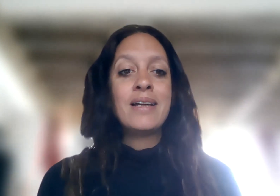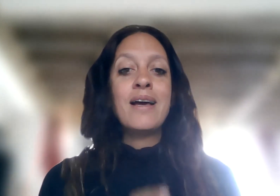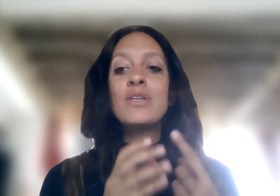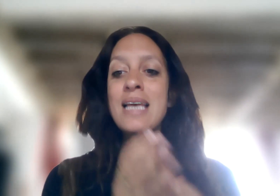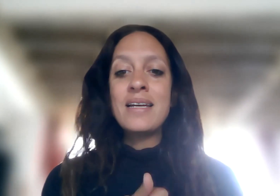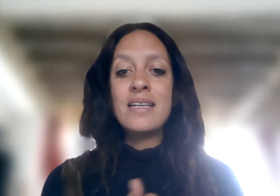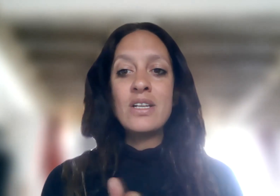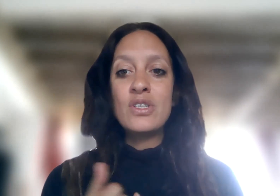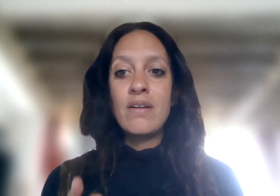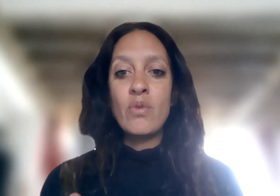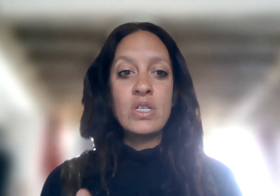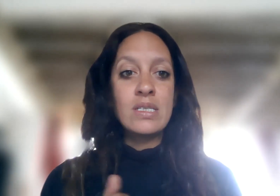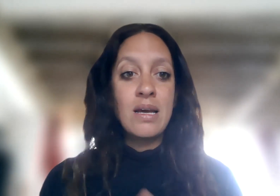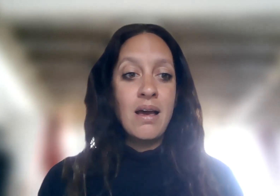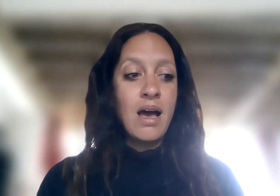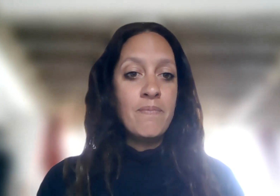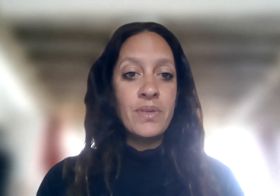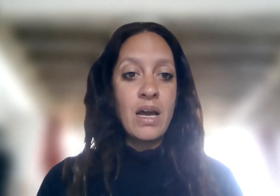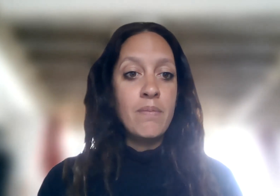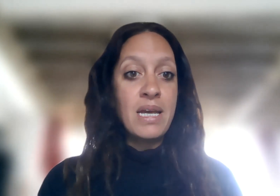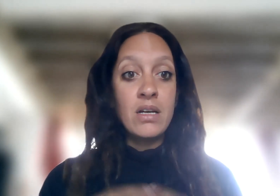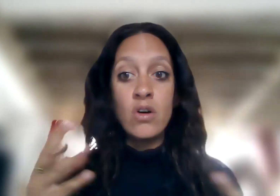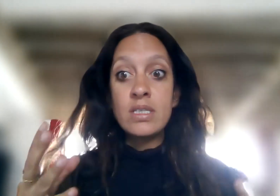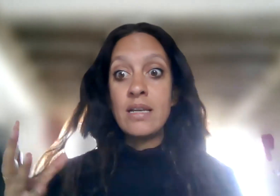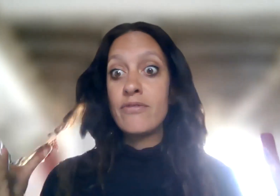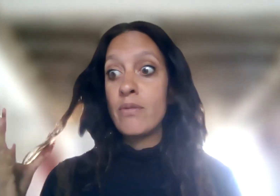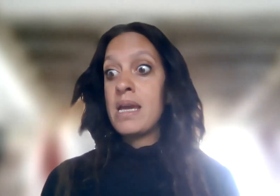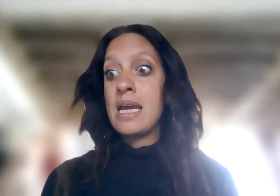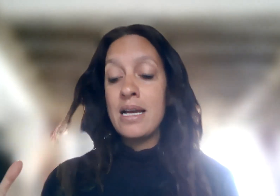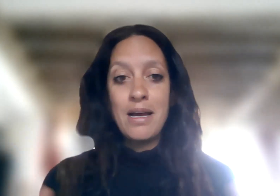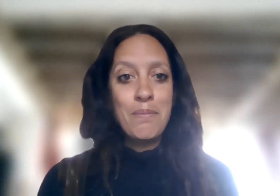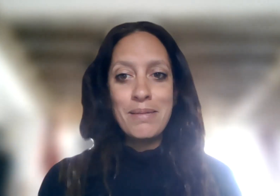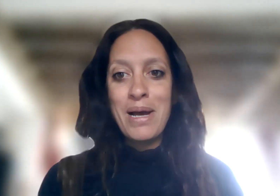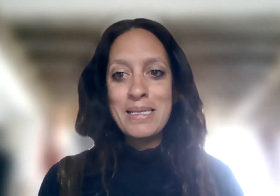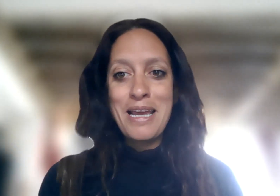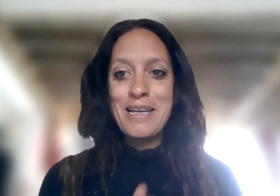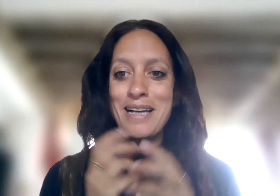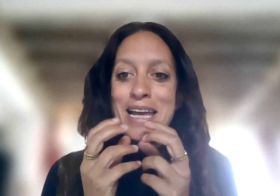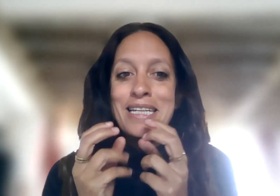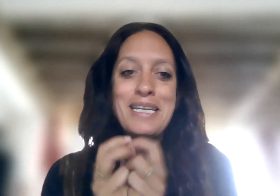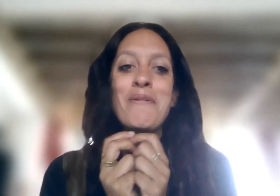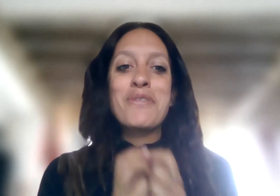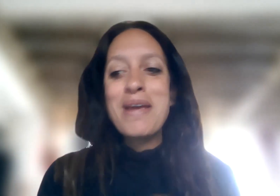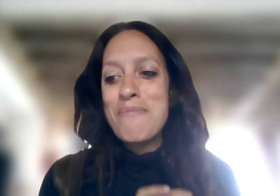collecting the right data, this is a help to all country offices who are embarking on this journey on disability inclusion.